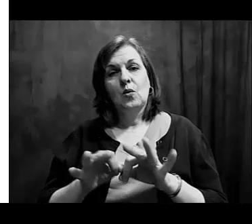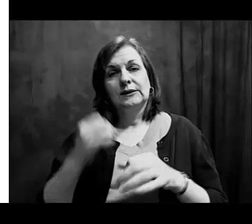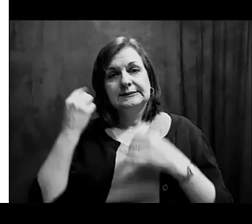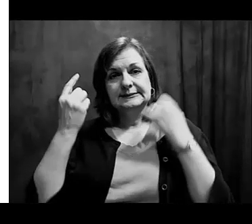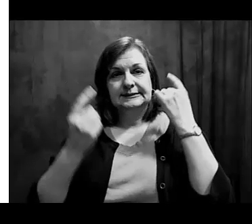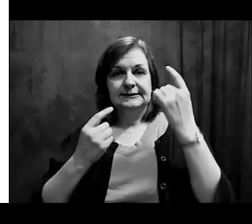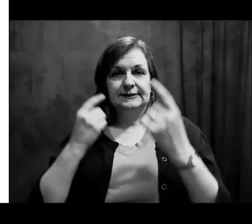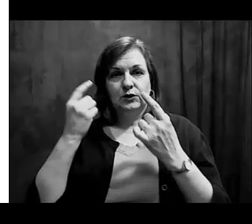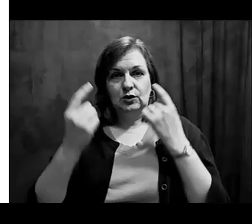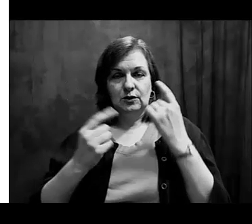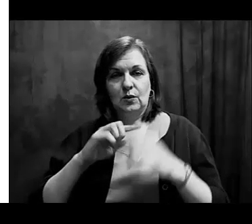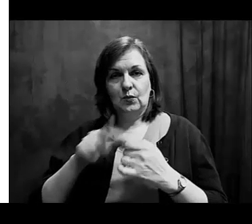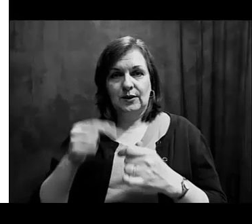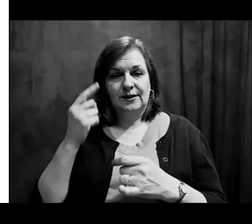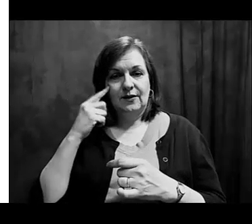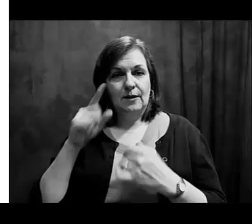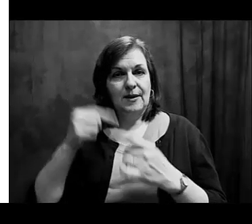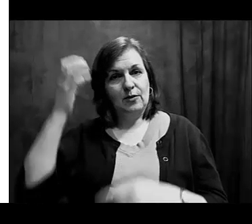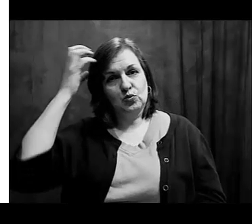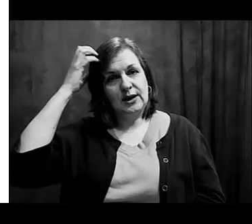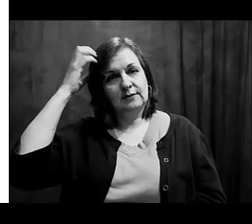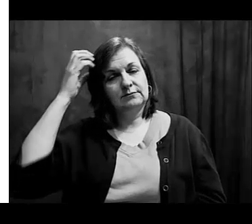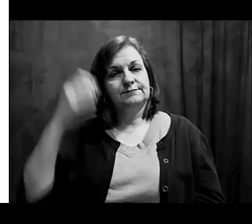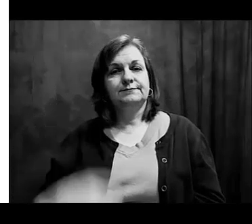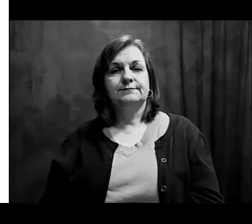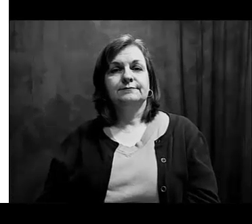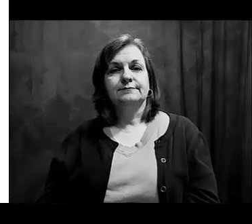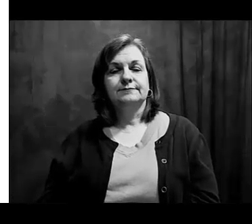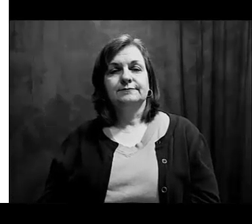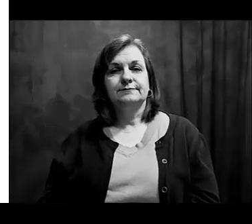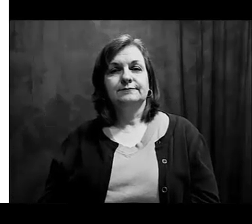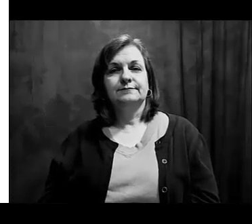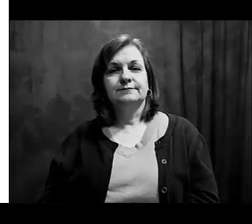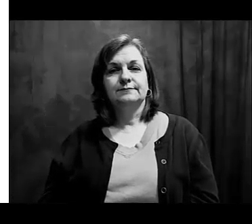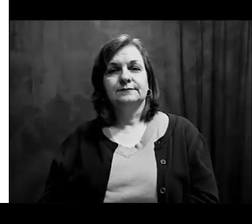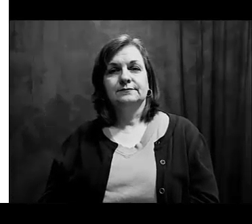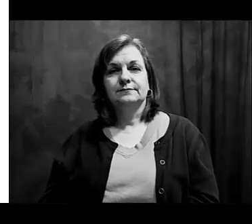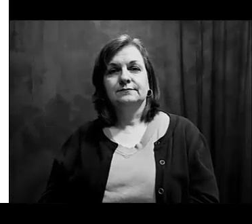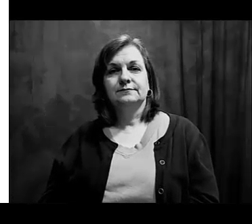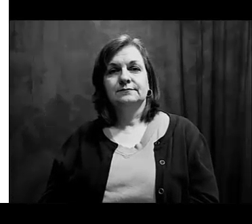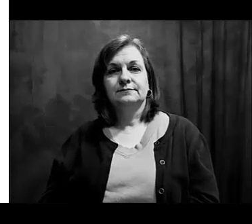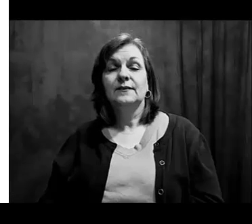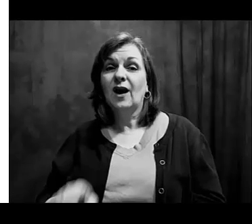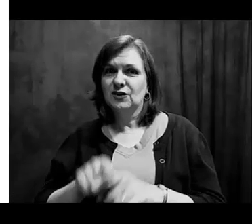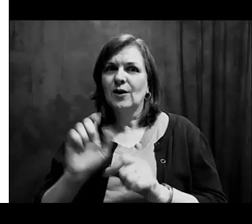when we think about your brain we also have to keep you awake!